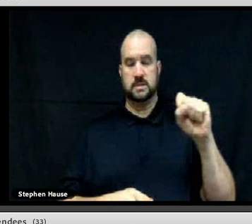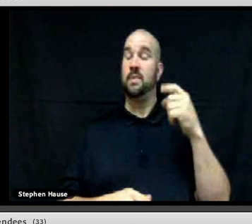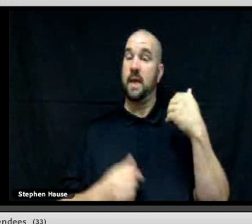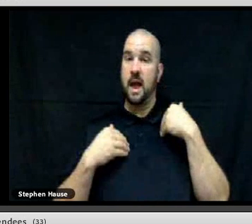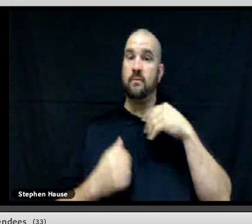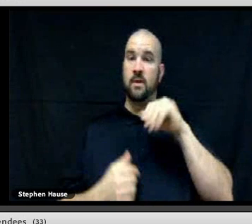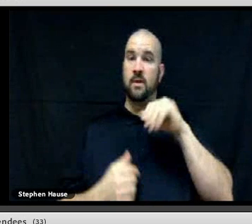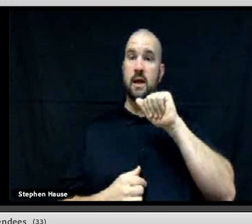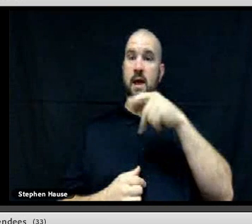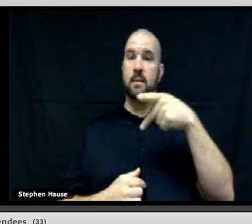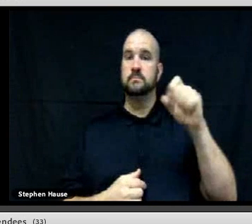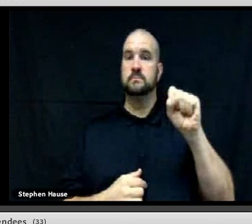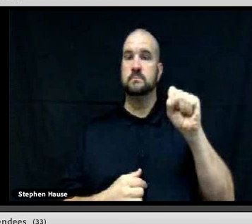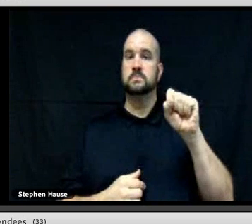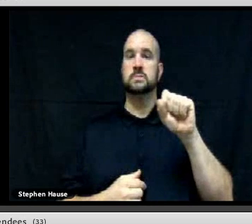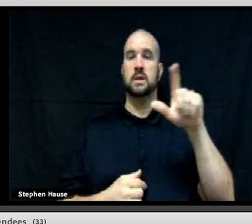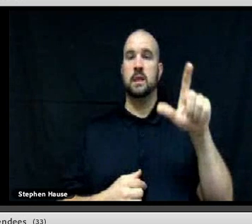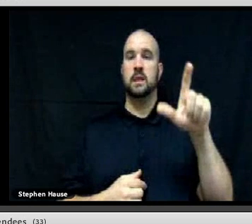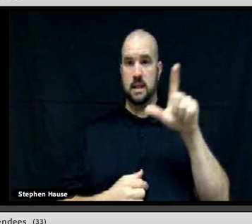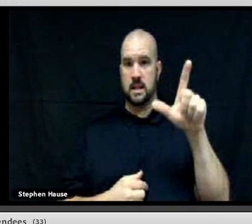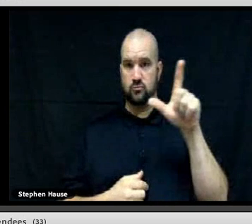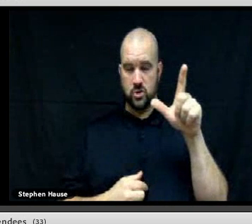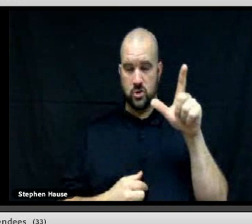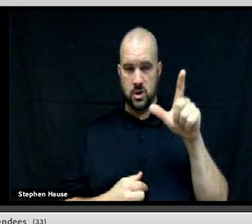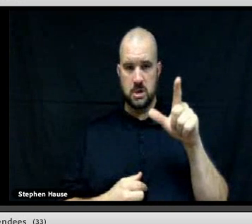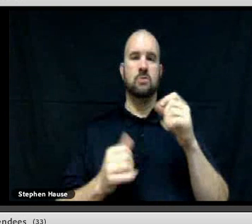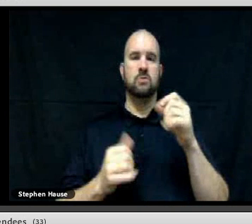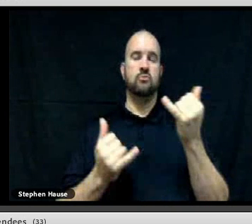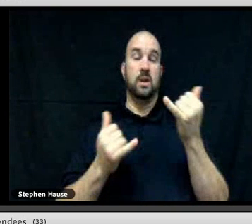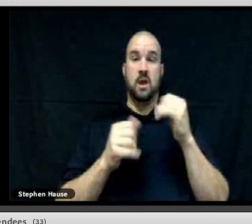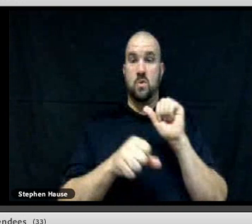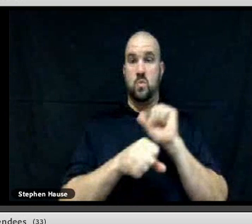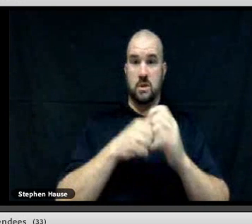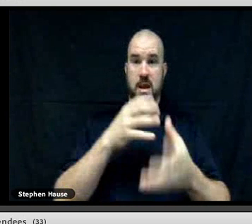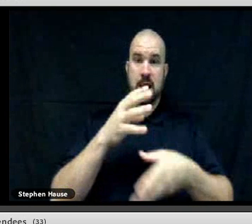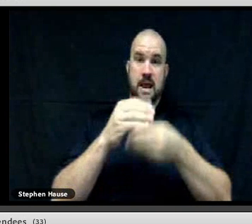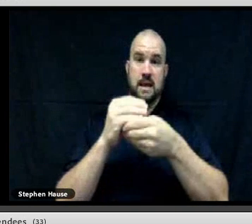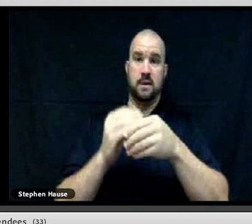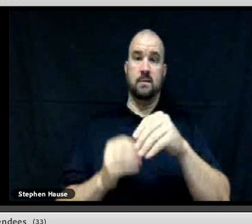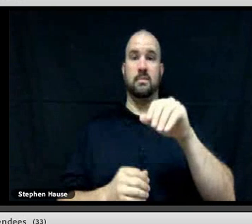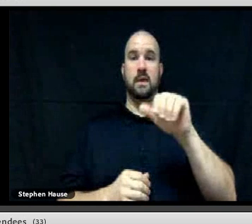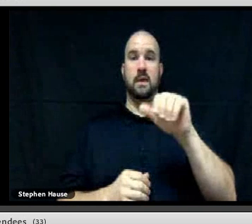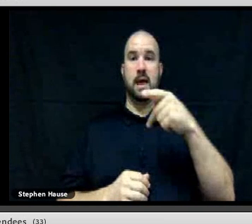They're currently working on adding the, uh, app library back into their new website.